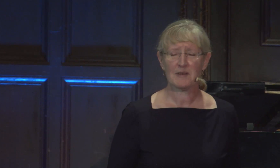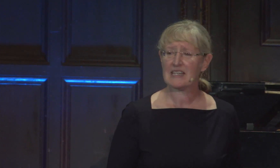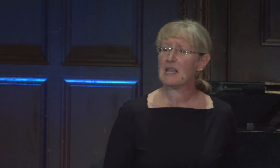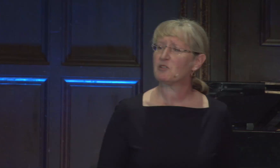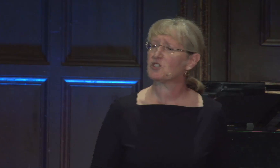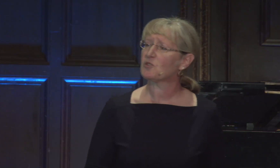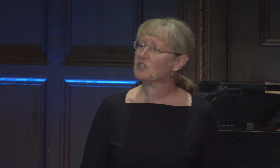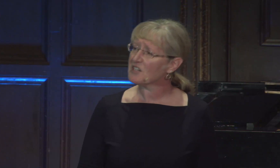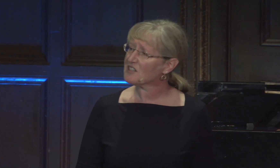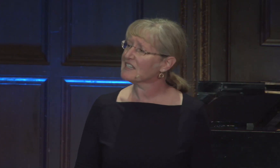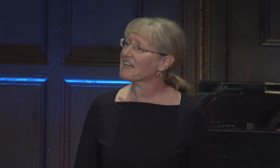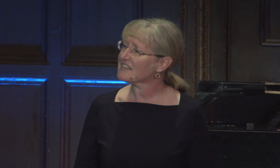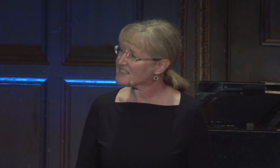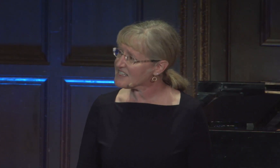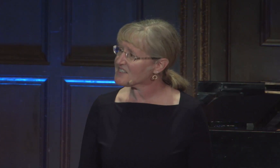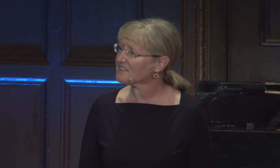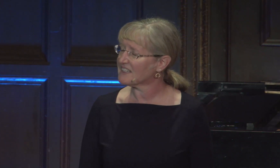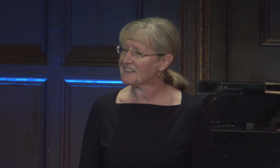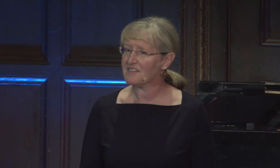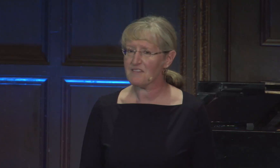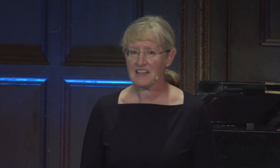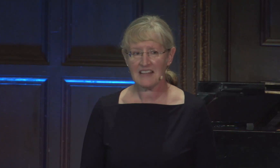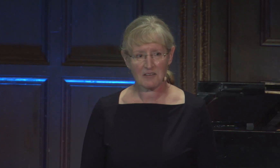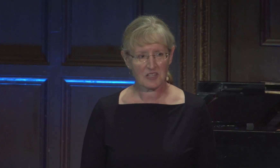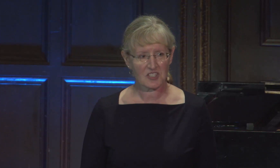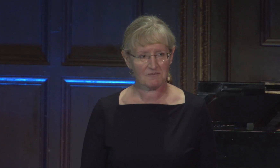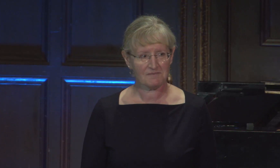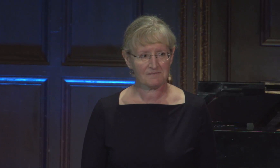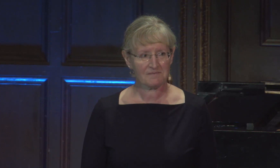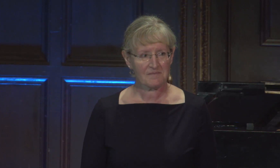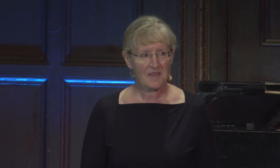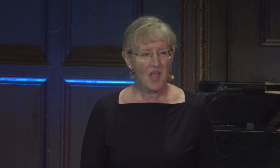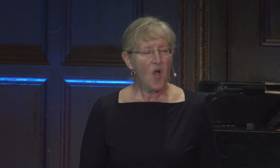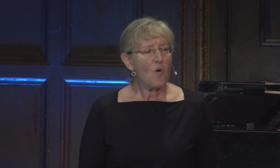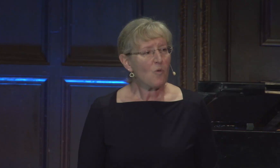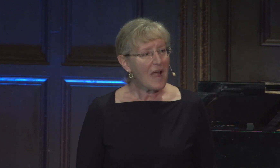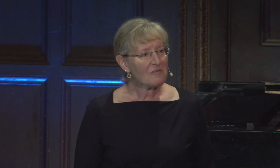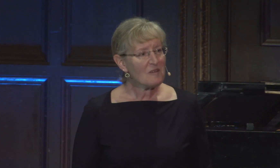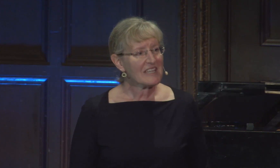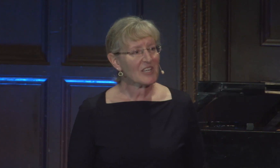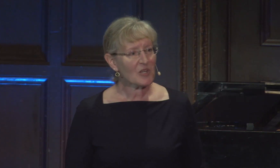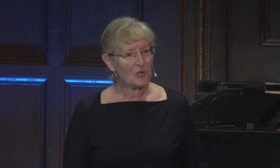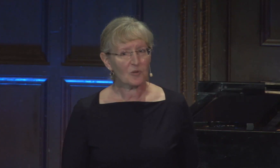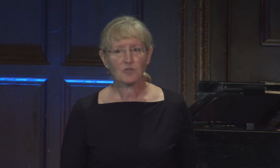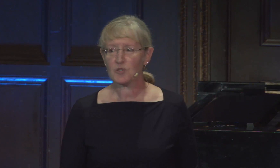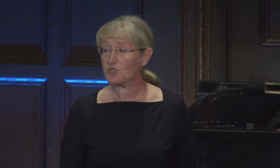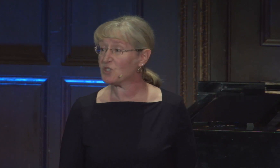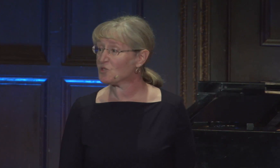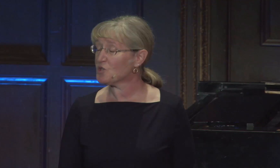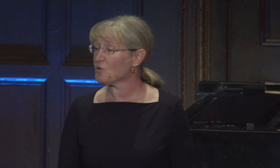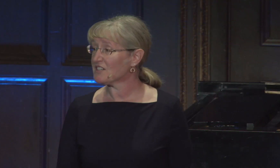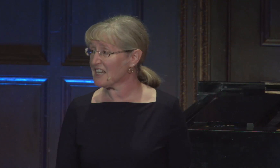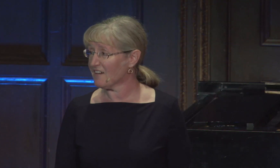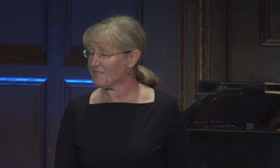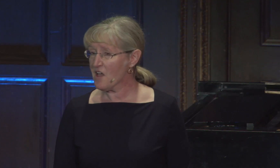for being able to clearly and consistently convey language. When we cue to children who are deaf,